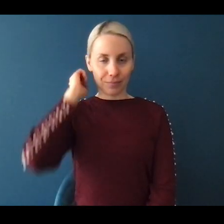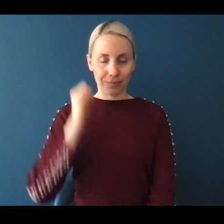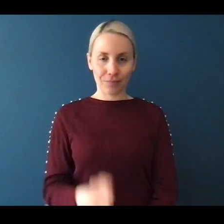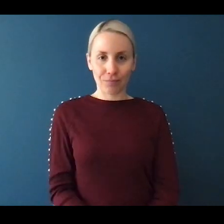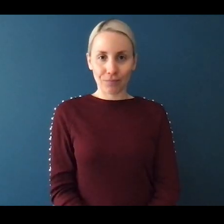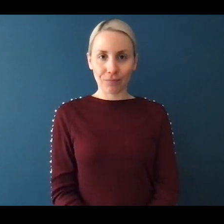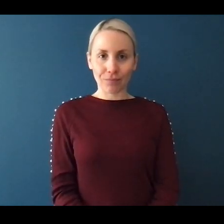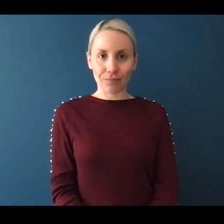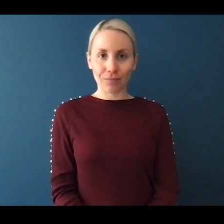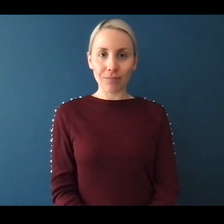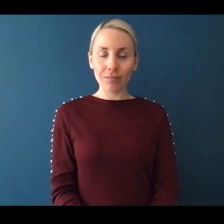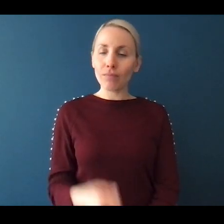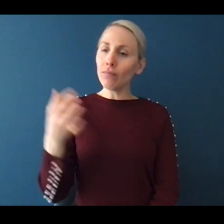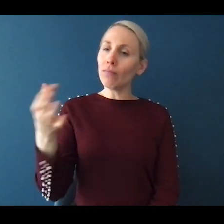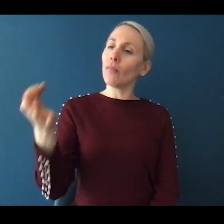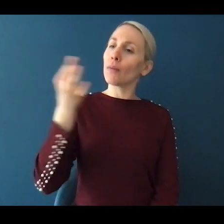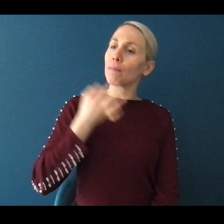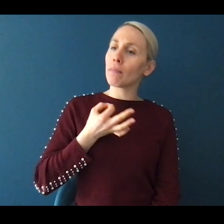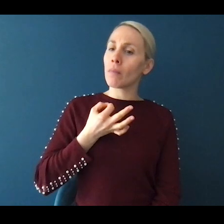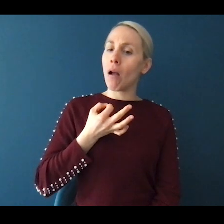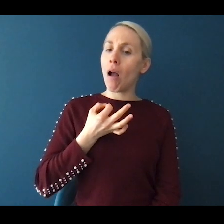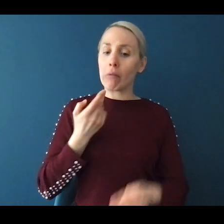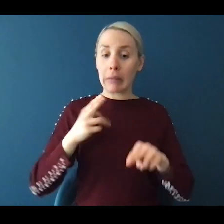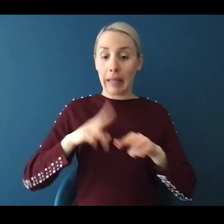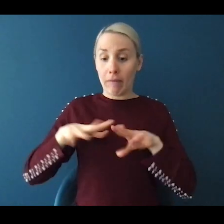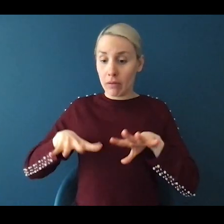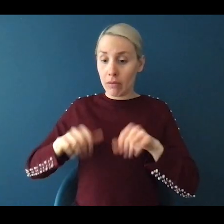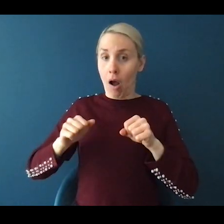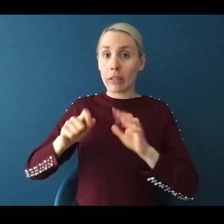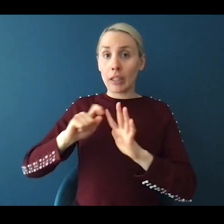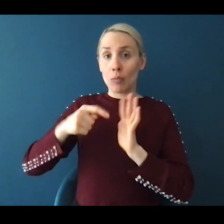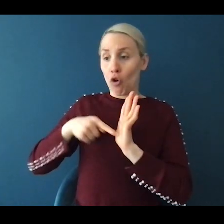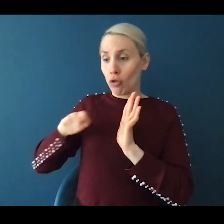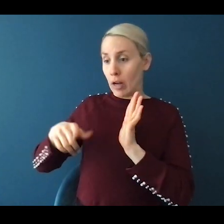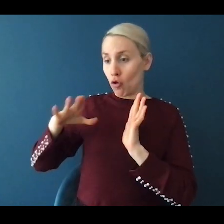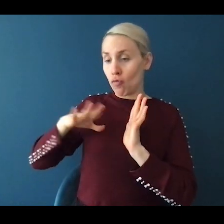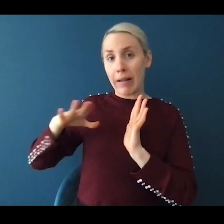from the audience question can you apply if you started a project already or the proposal